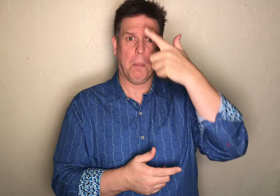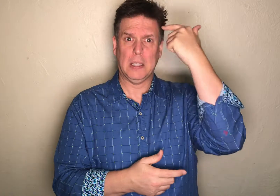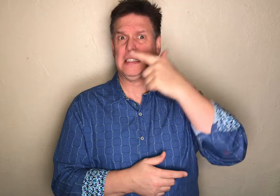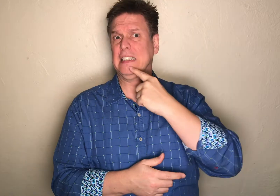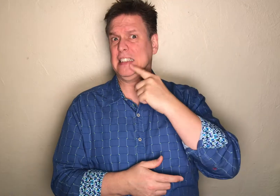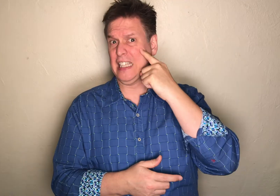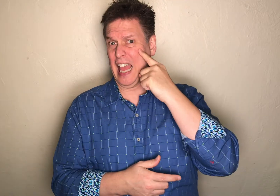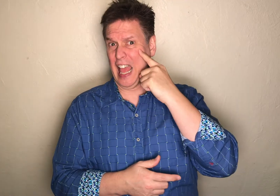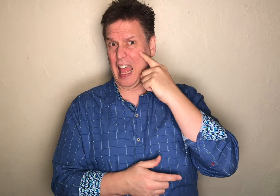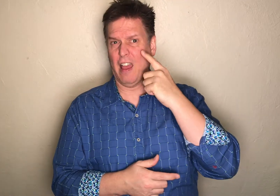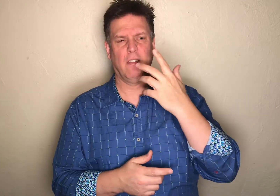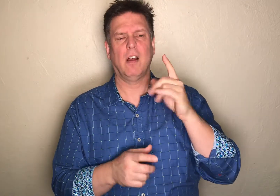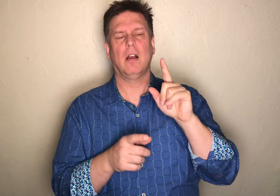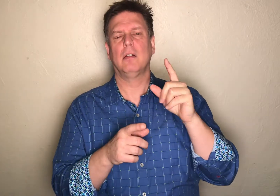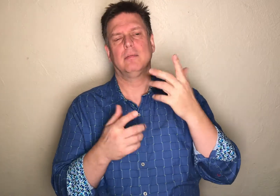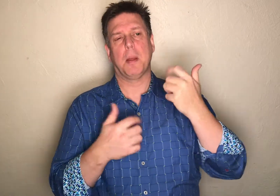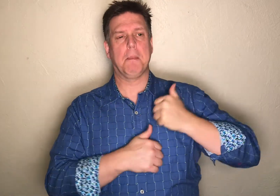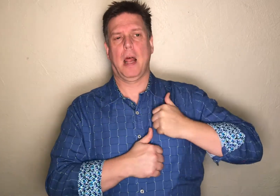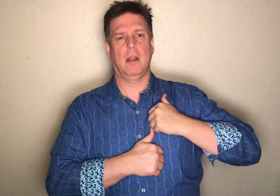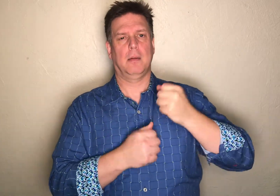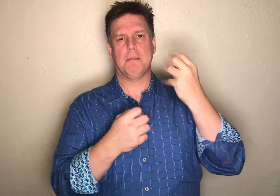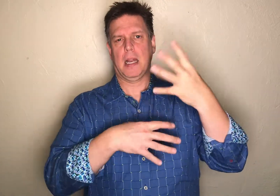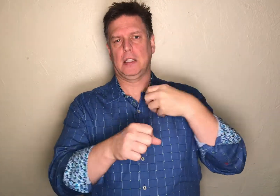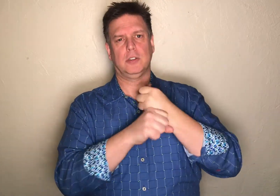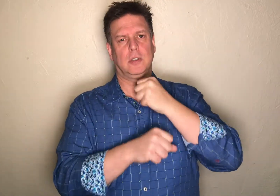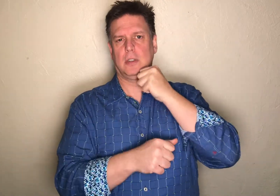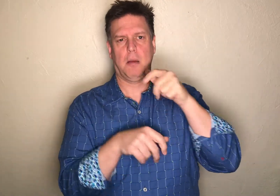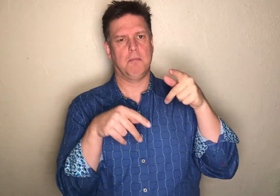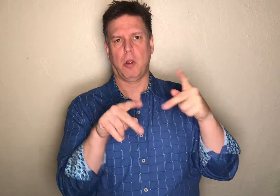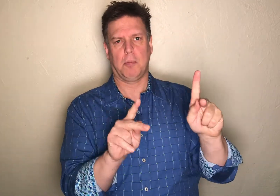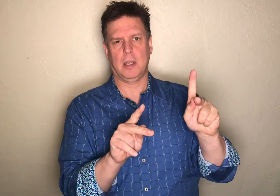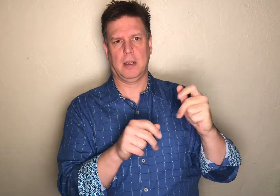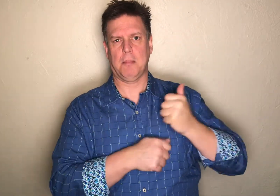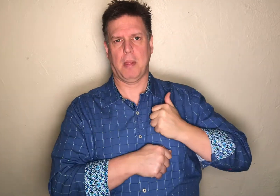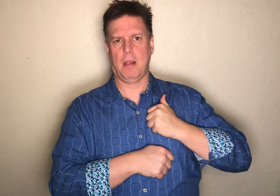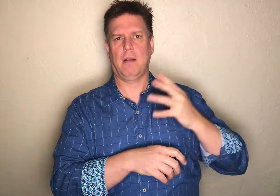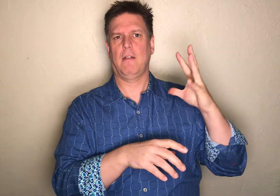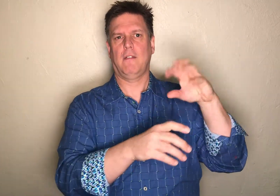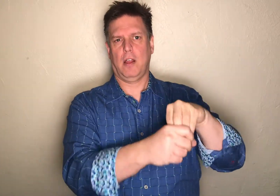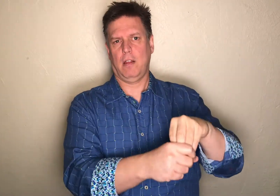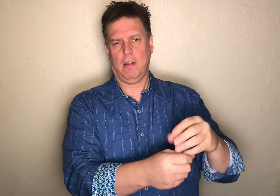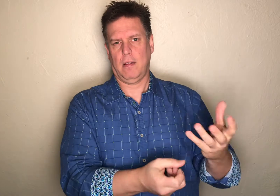domain or if because they're deaf like in the military they have not permitted